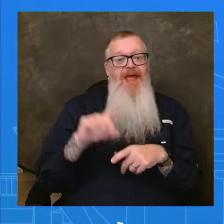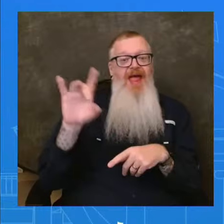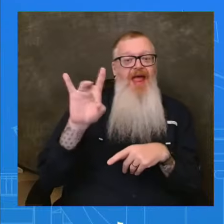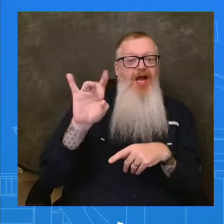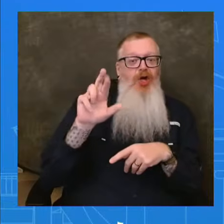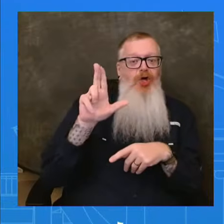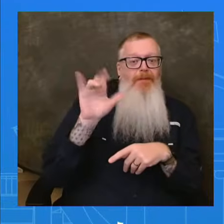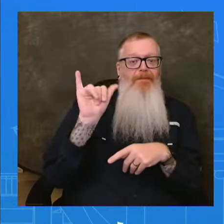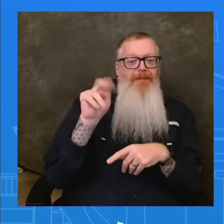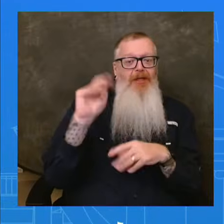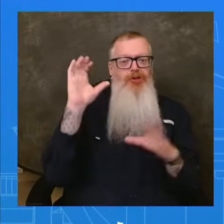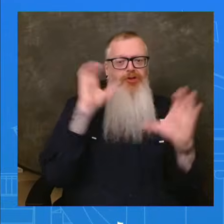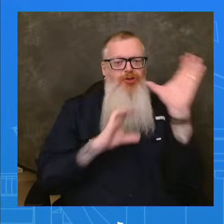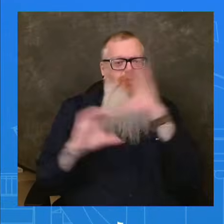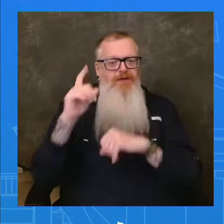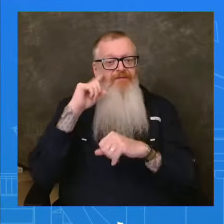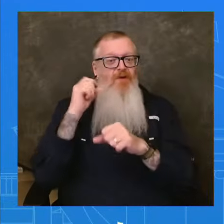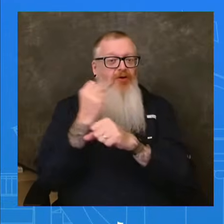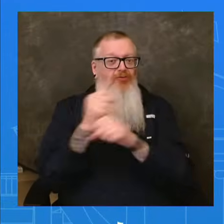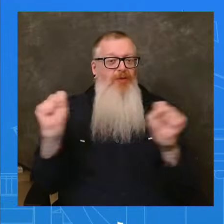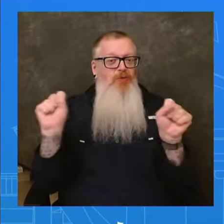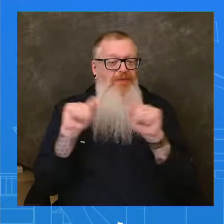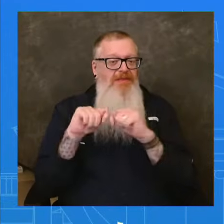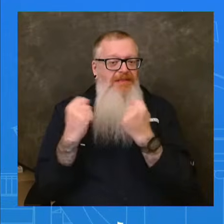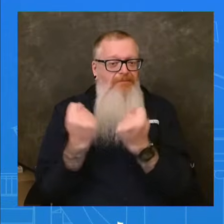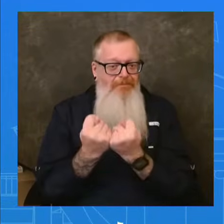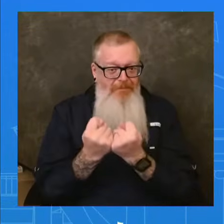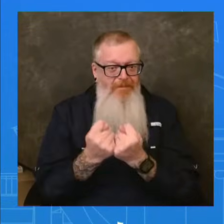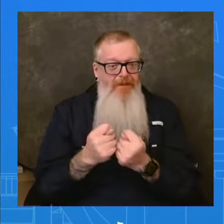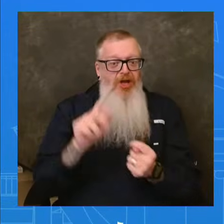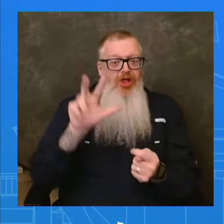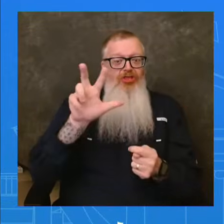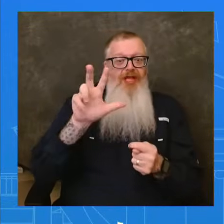15.6 million meals, 13.9 million liters of water